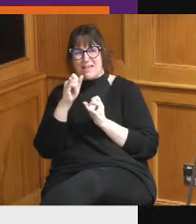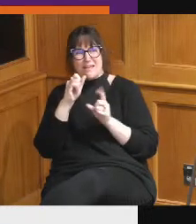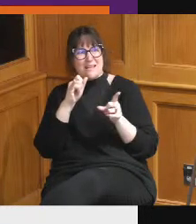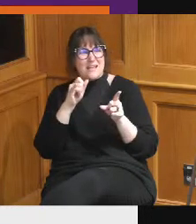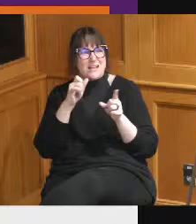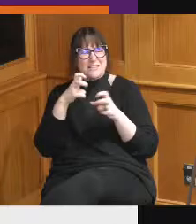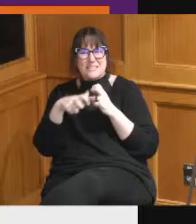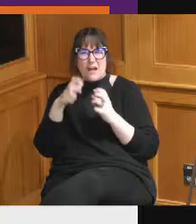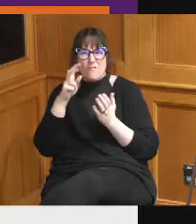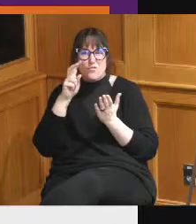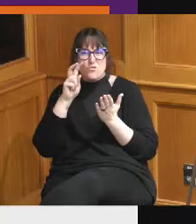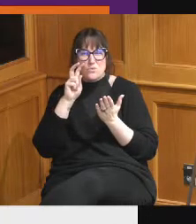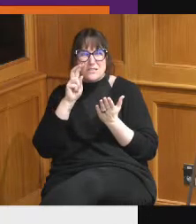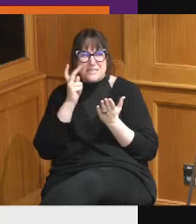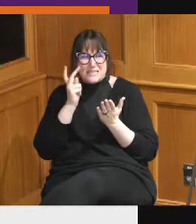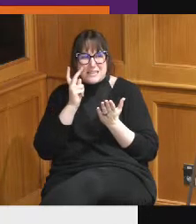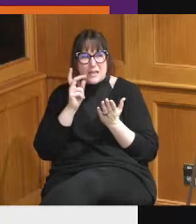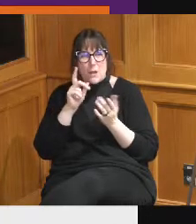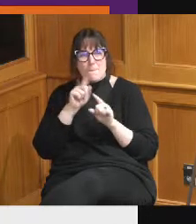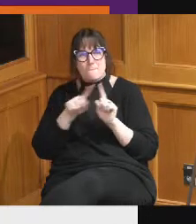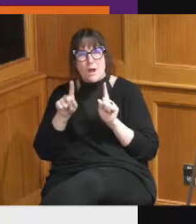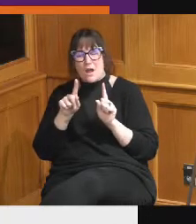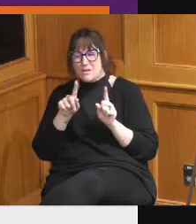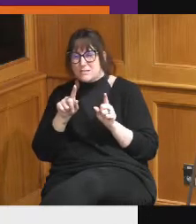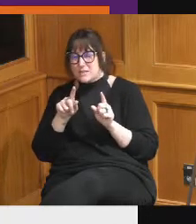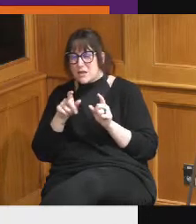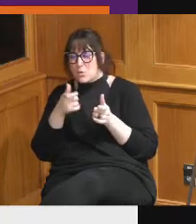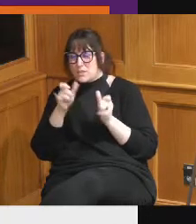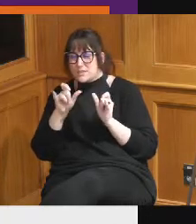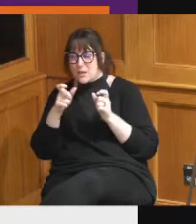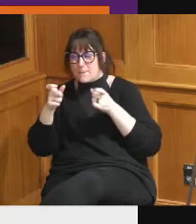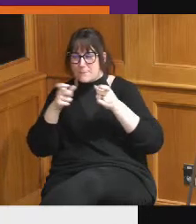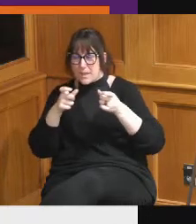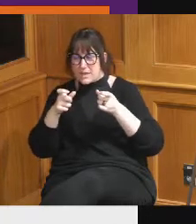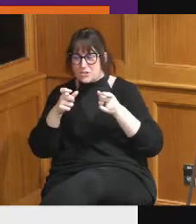that bottom paragraph it says while still managing risk is required with imployment of federal funds